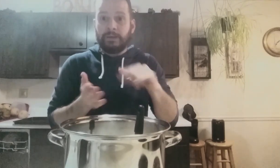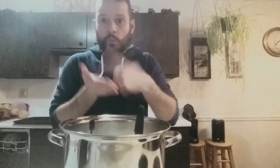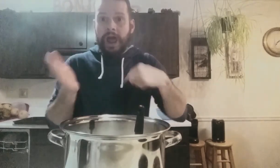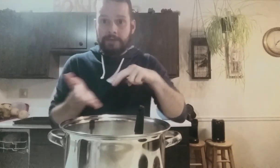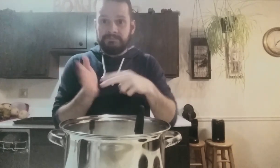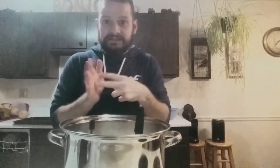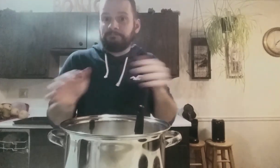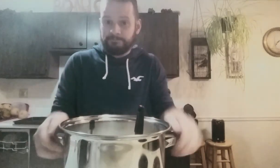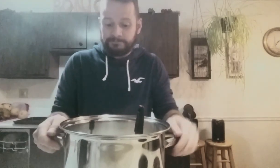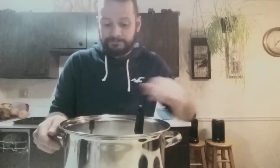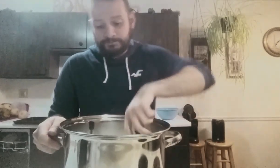This is what I mean.